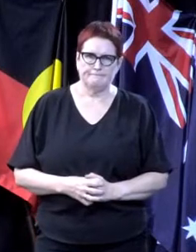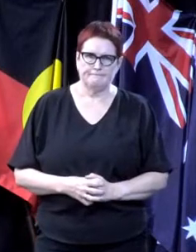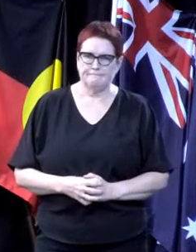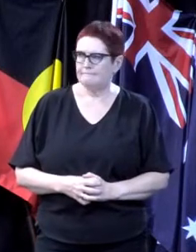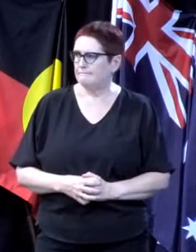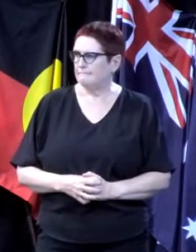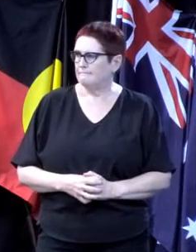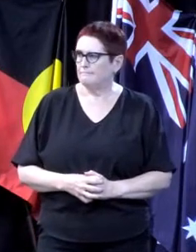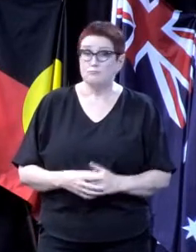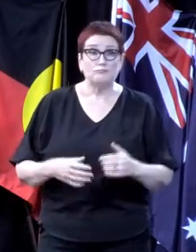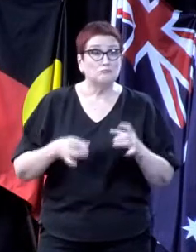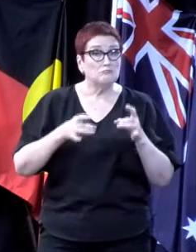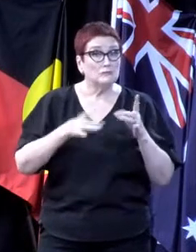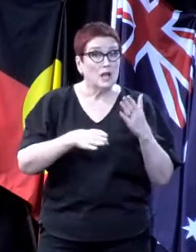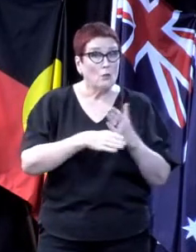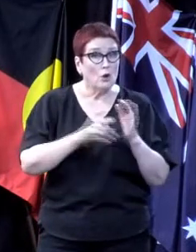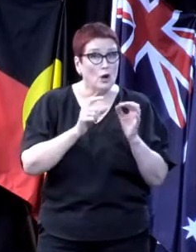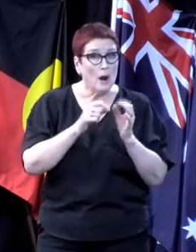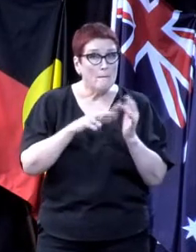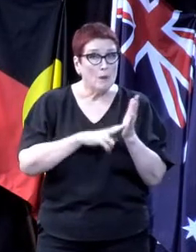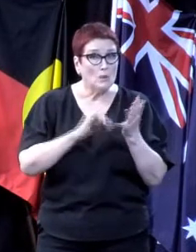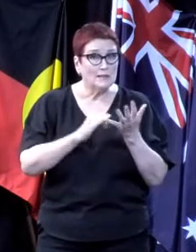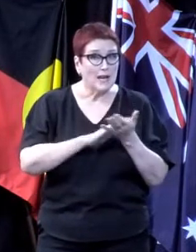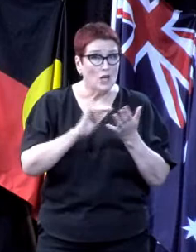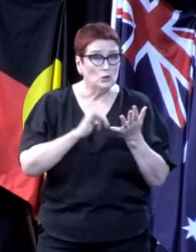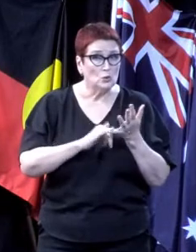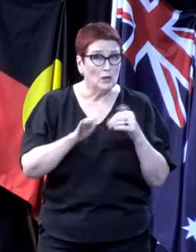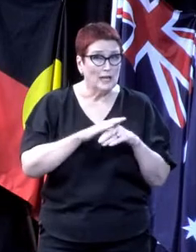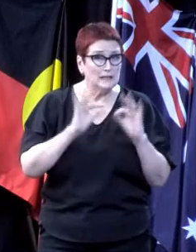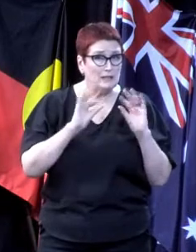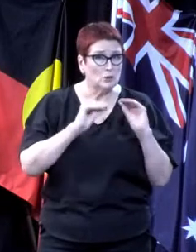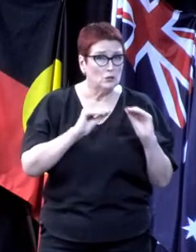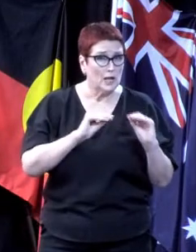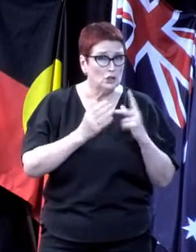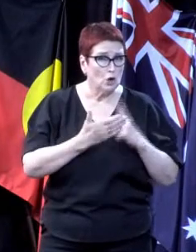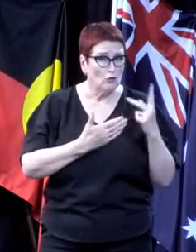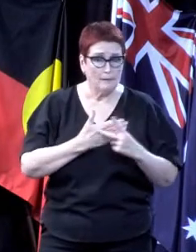Did you start teaching at Bowen State High School in the special education program? Yes.